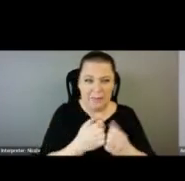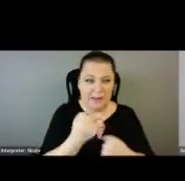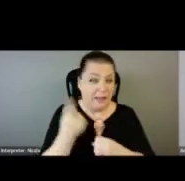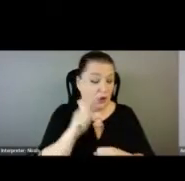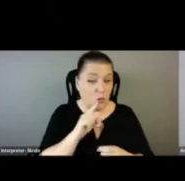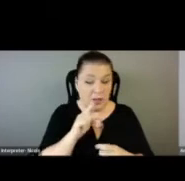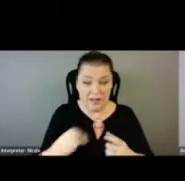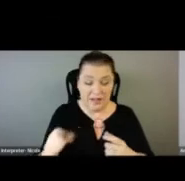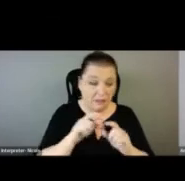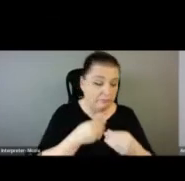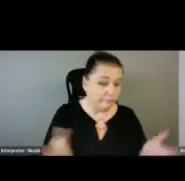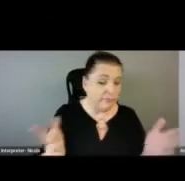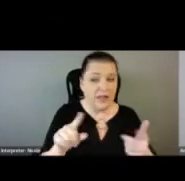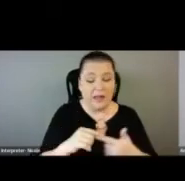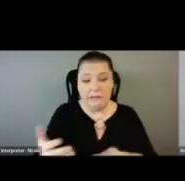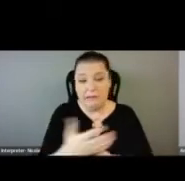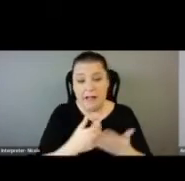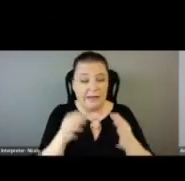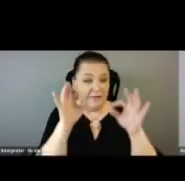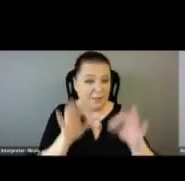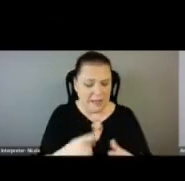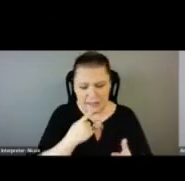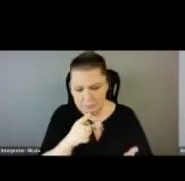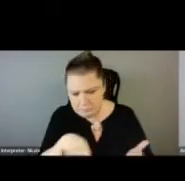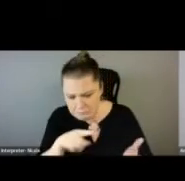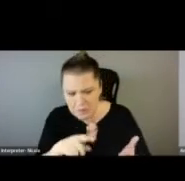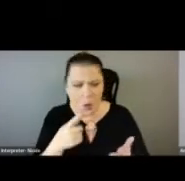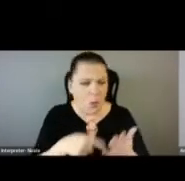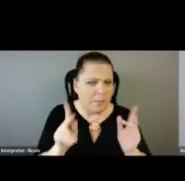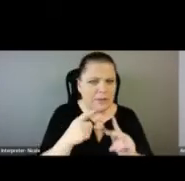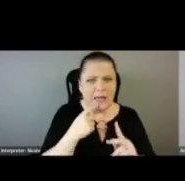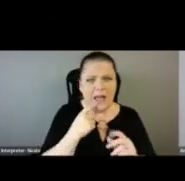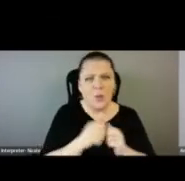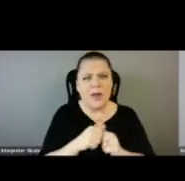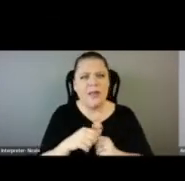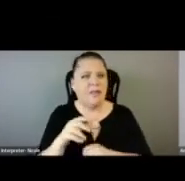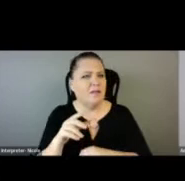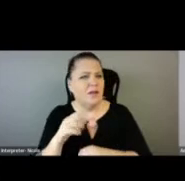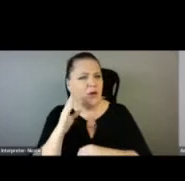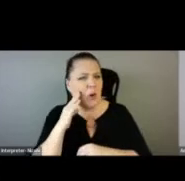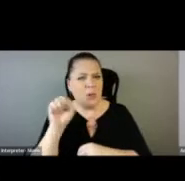and said, Okay, based off of what folks are saying, with substance use disorders, which direction do we need to go? Where do we need to focus our